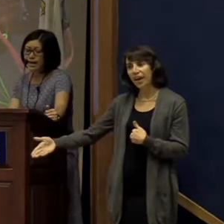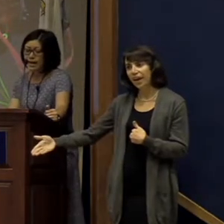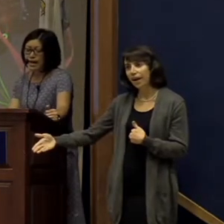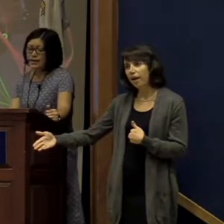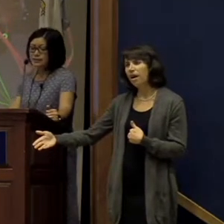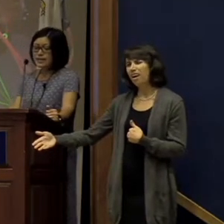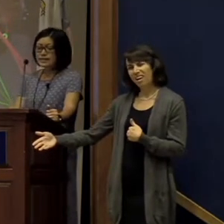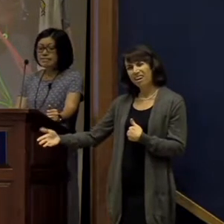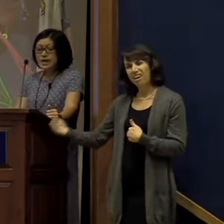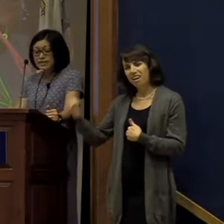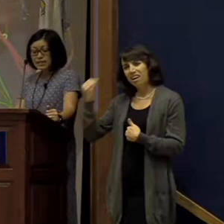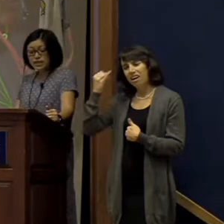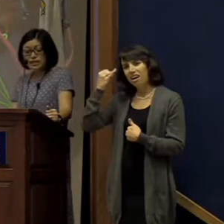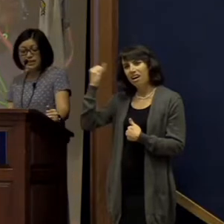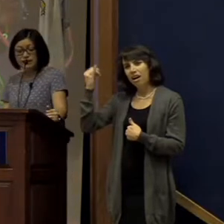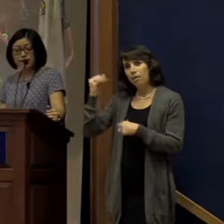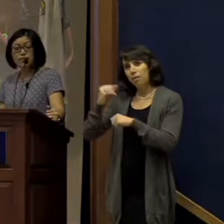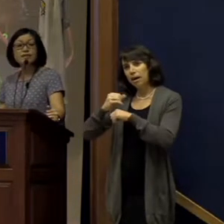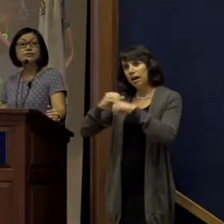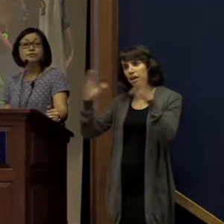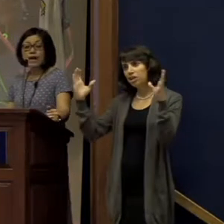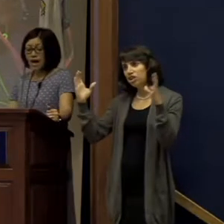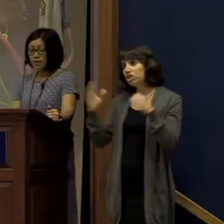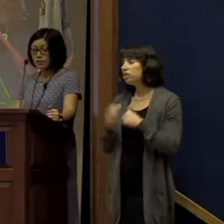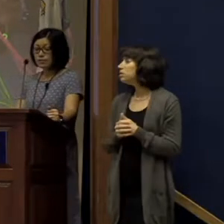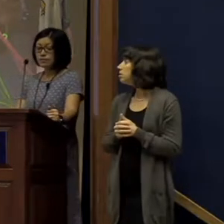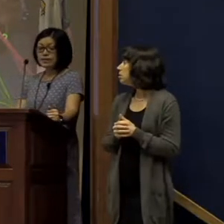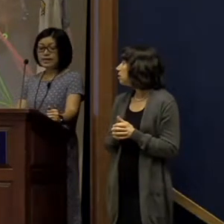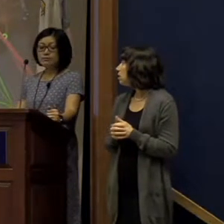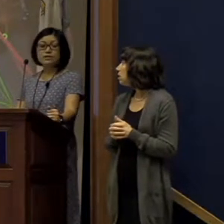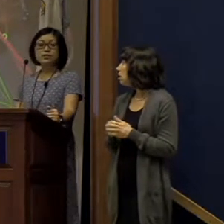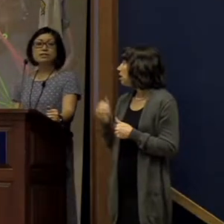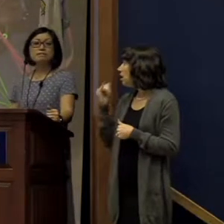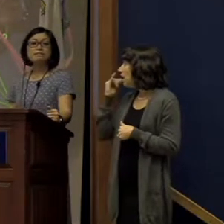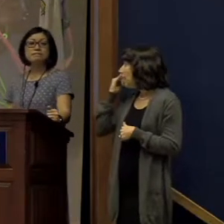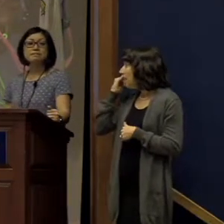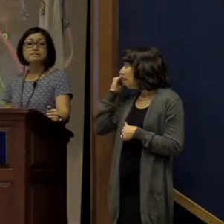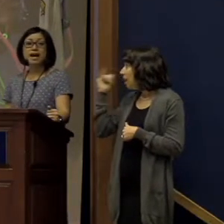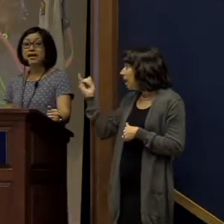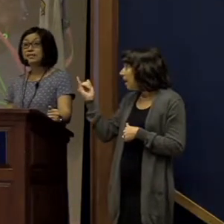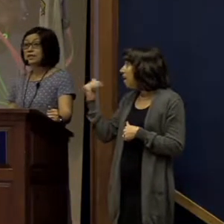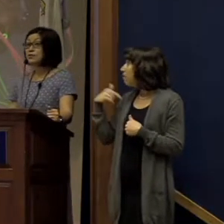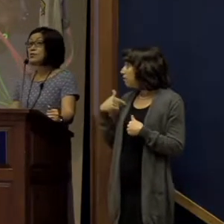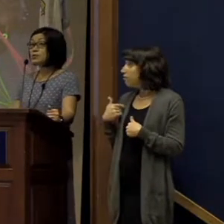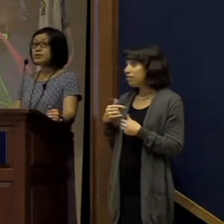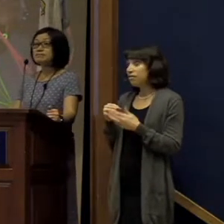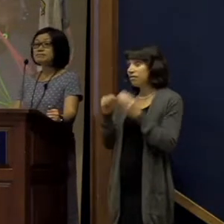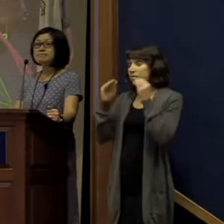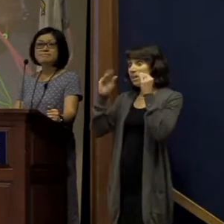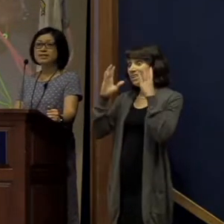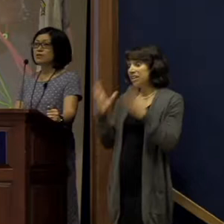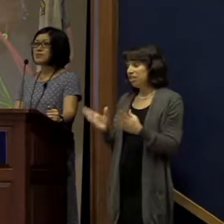Adam says if my teacher has them in our classroom. I will not be allowed to touch them I can tell you who would but not me